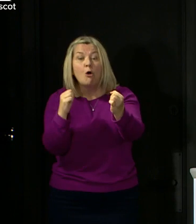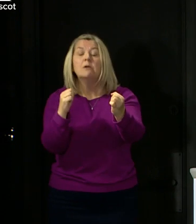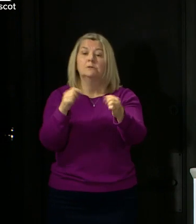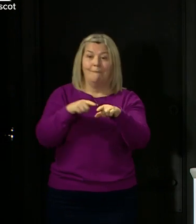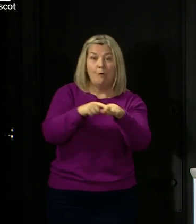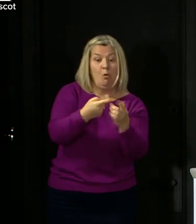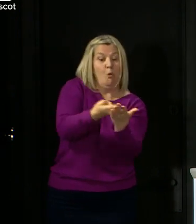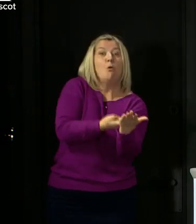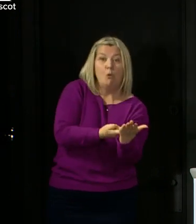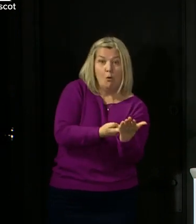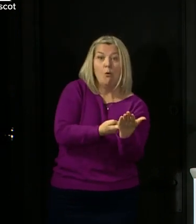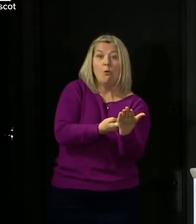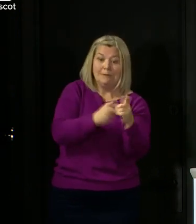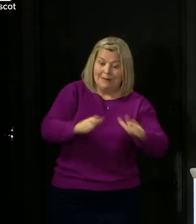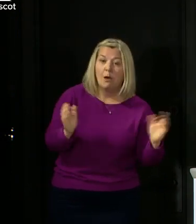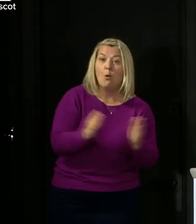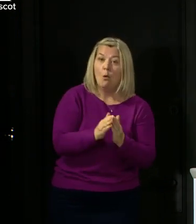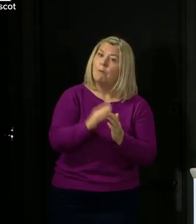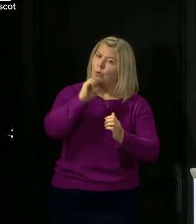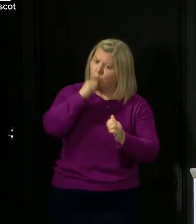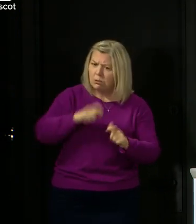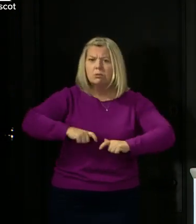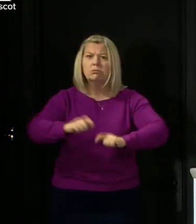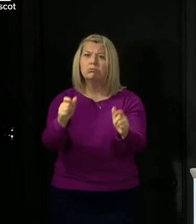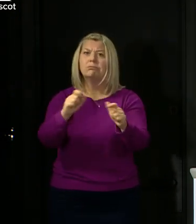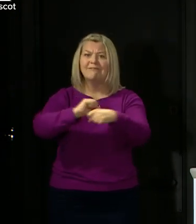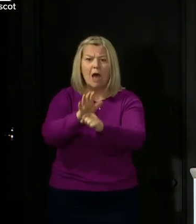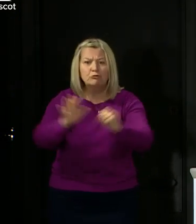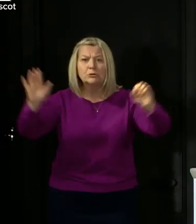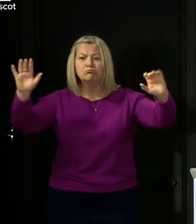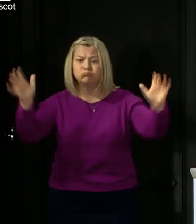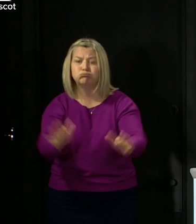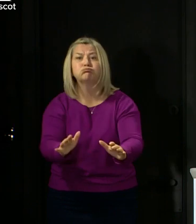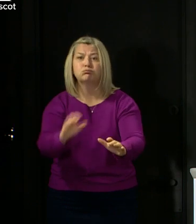we will continue to slow the spread of the virus, we will protect the NHS, we will save